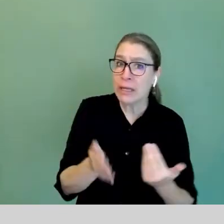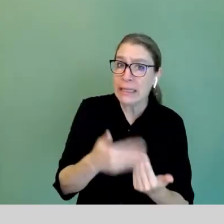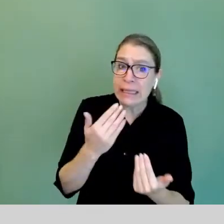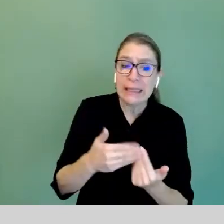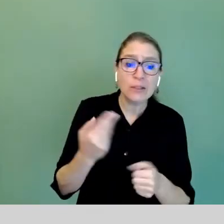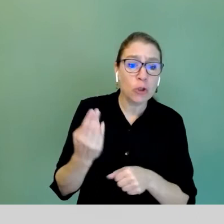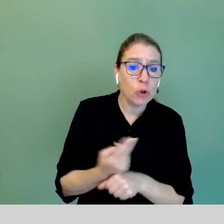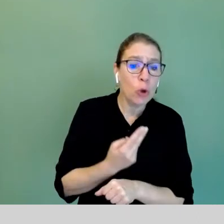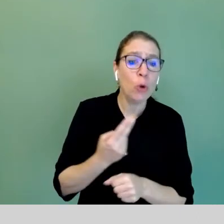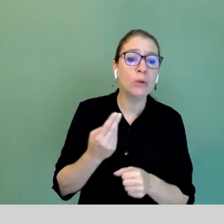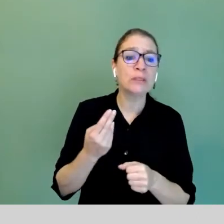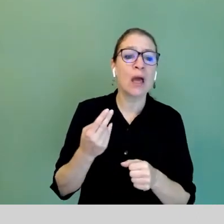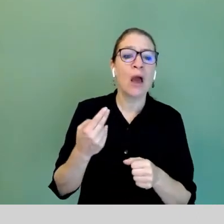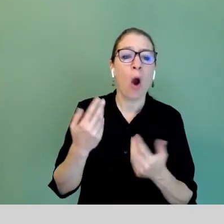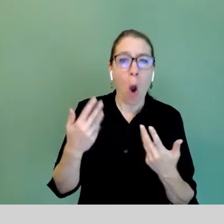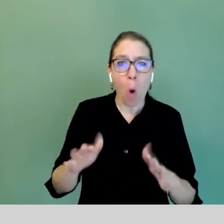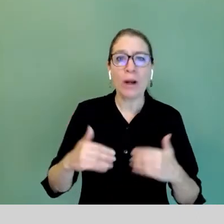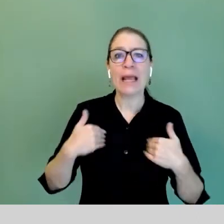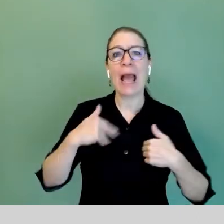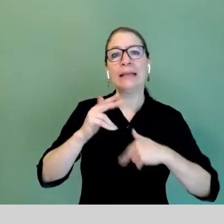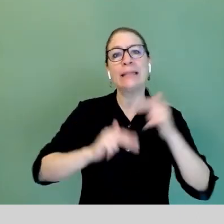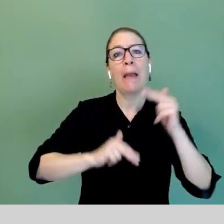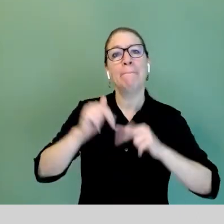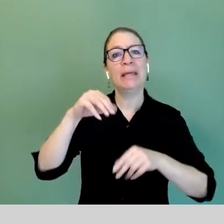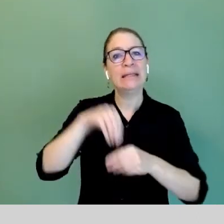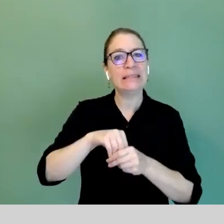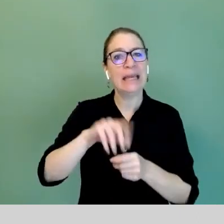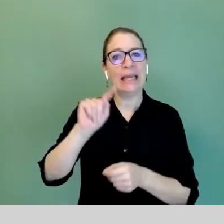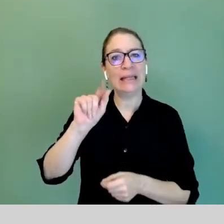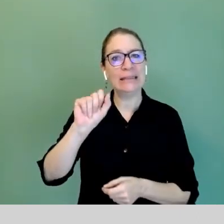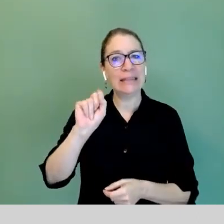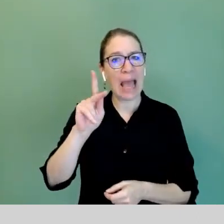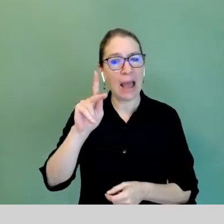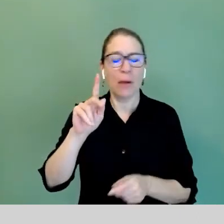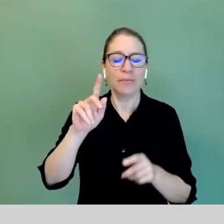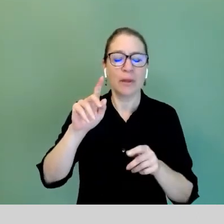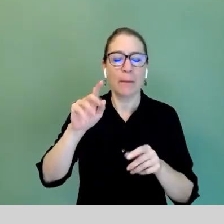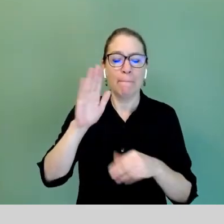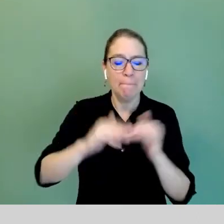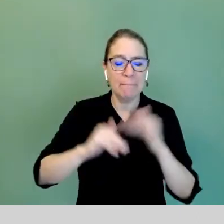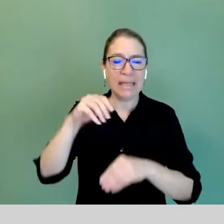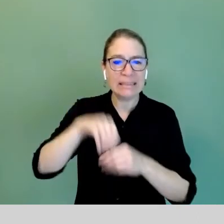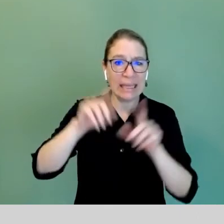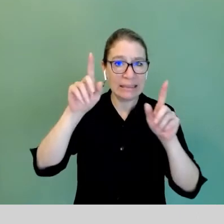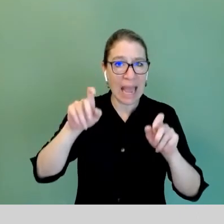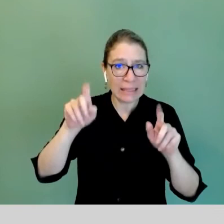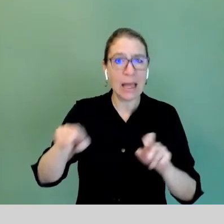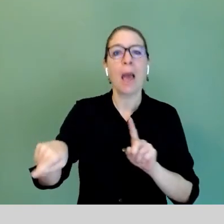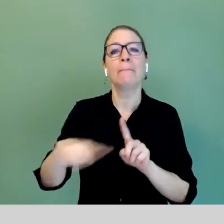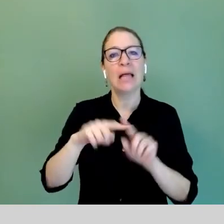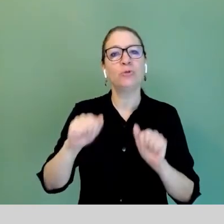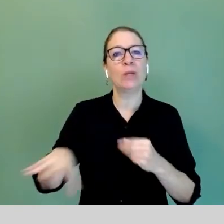and already comes with a bunch of builtin tasks, and you can also add extra tests there.